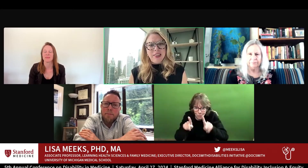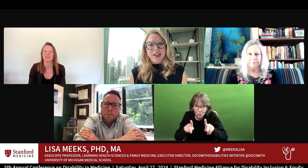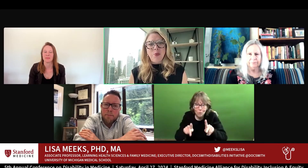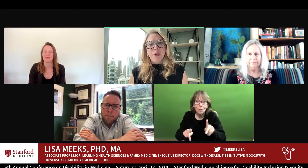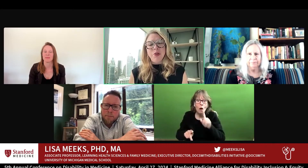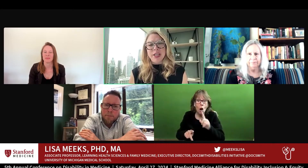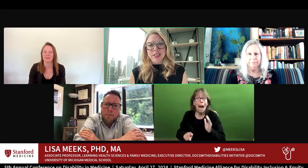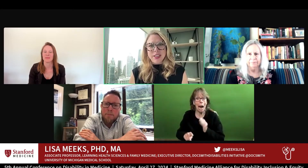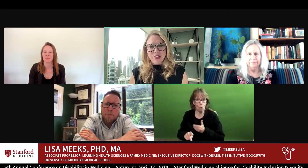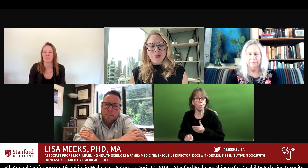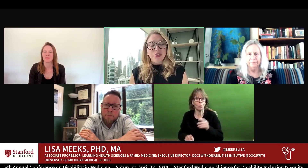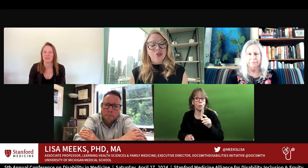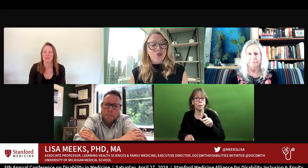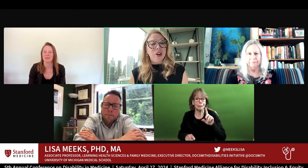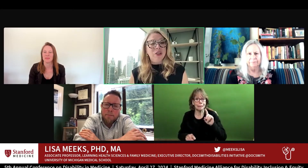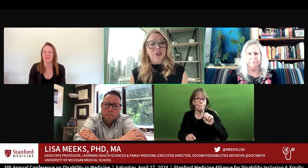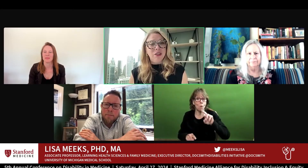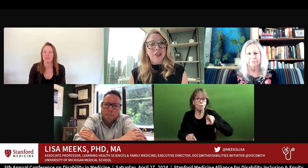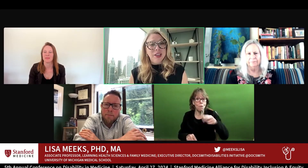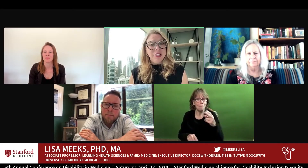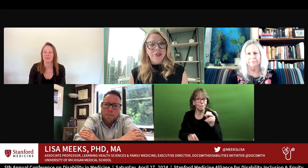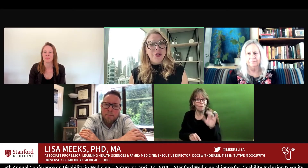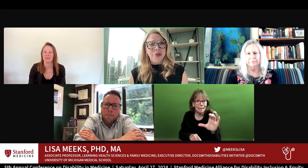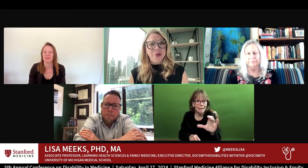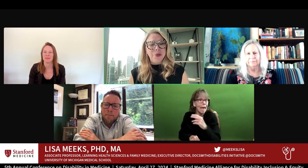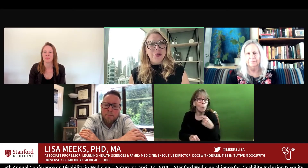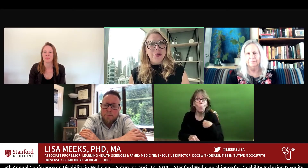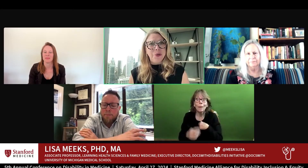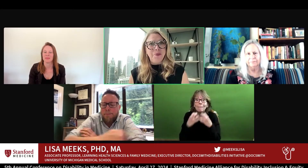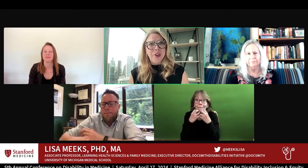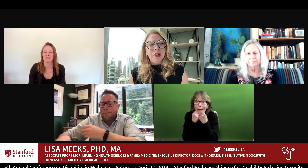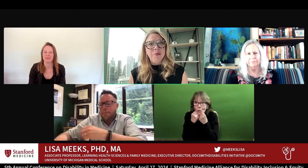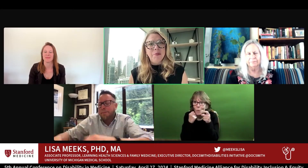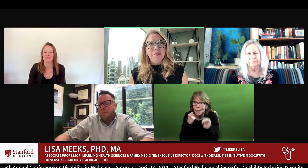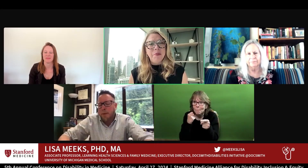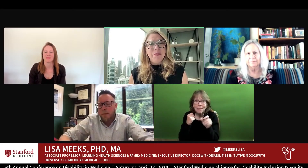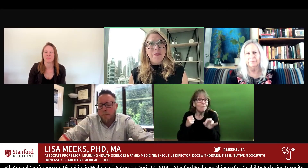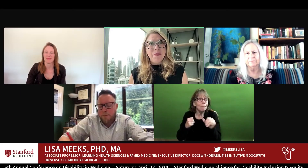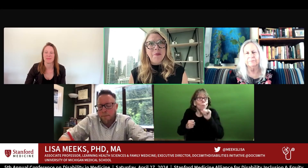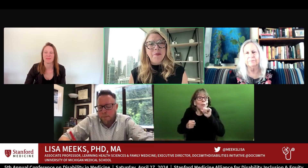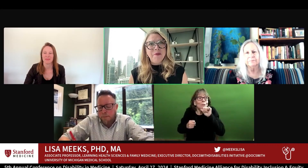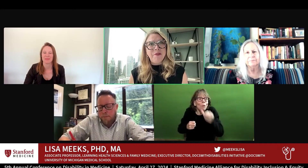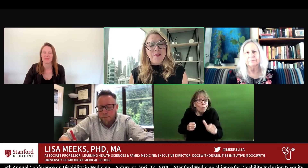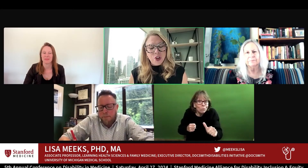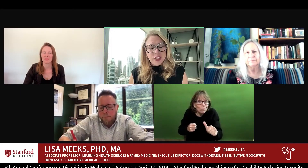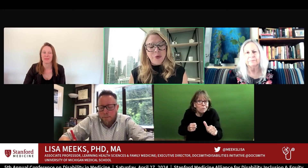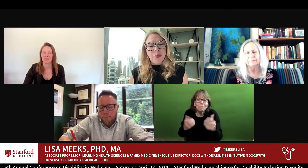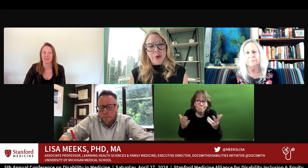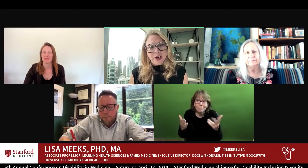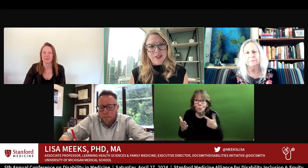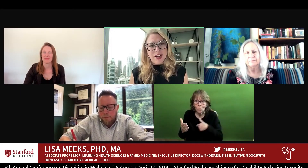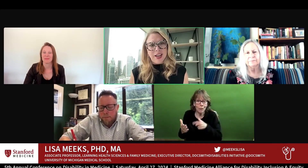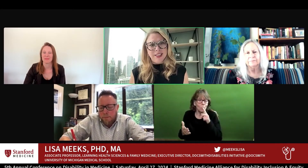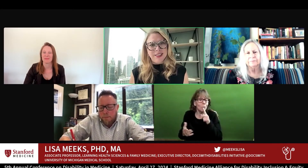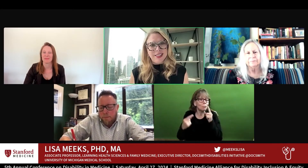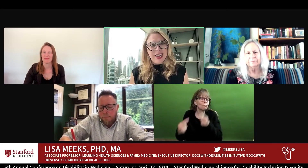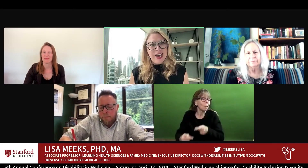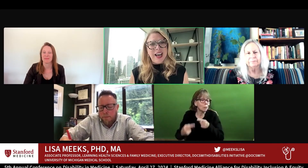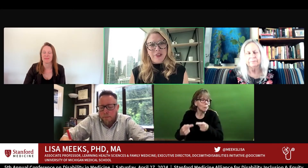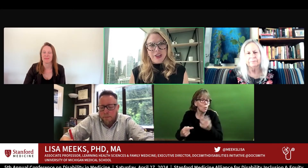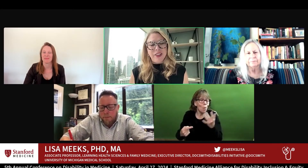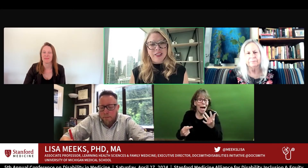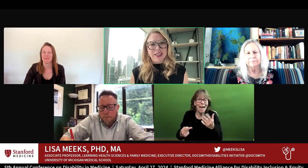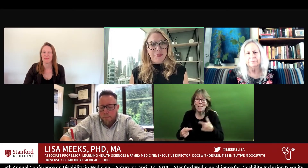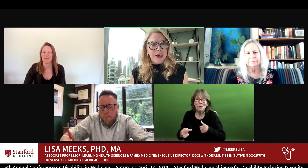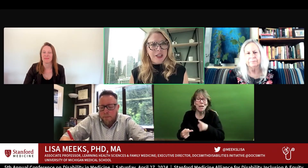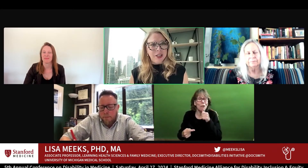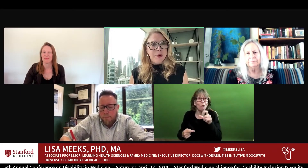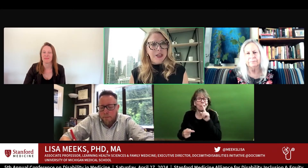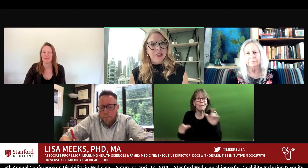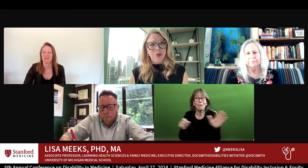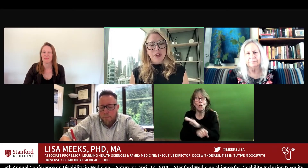I think we will continue to struggle to fully realize everything that's happening in our spaces,